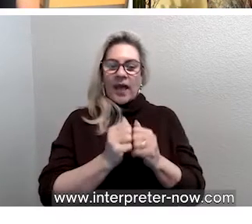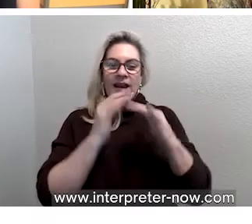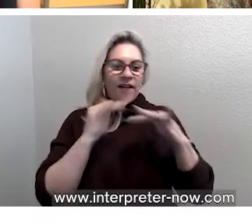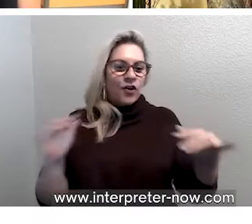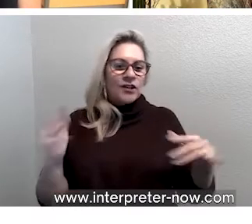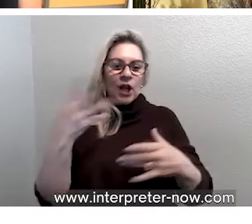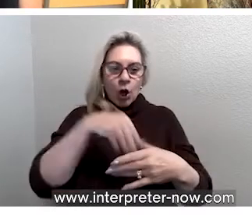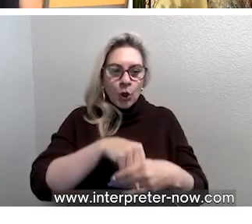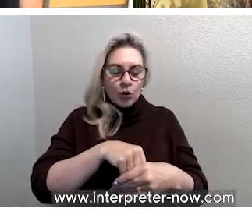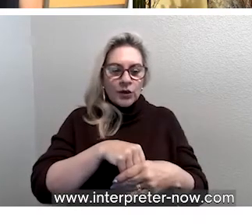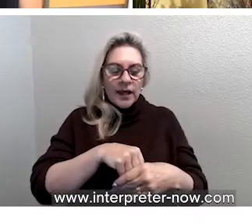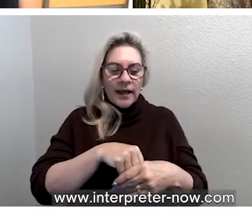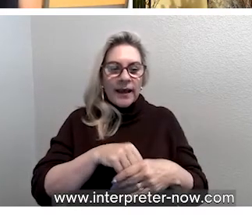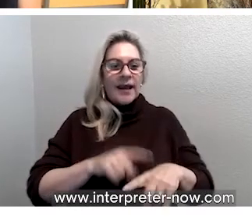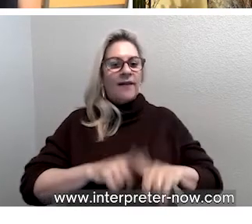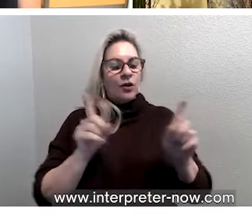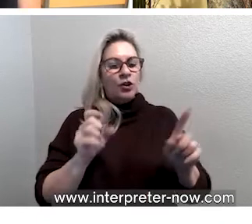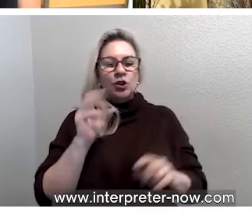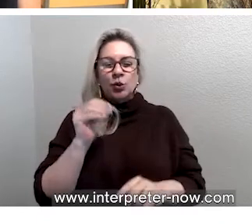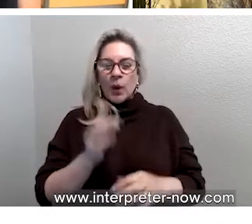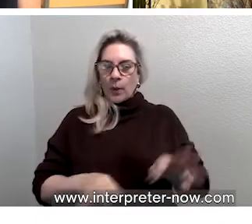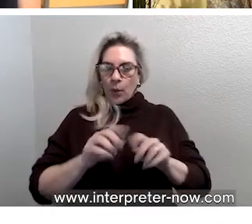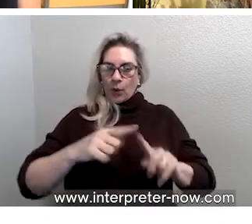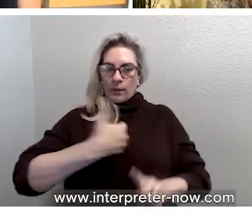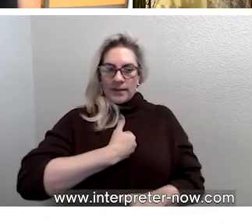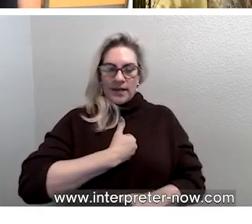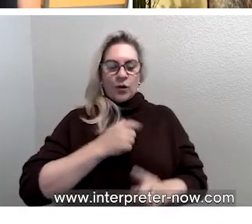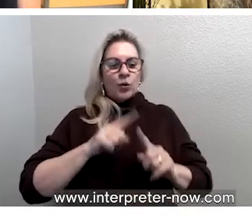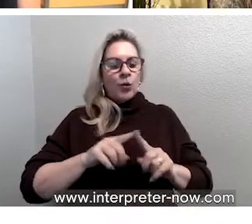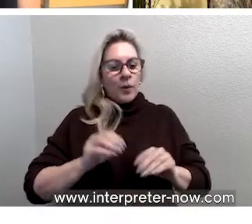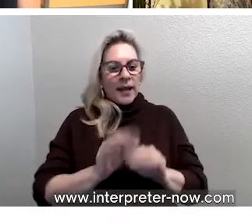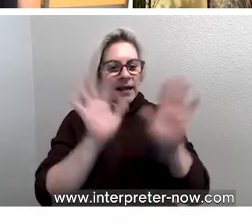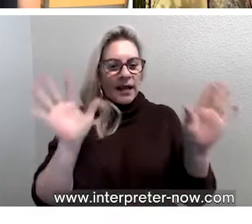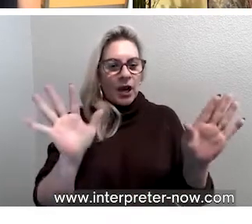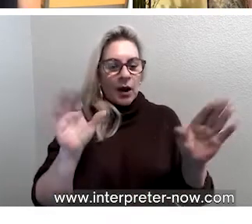It's really important to me to be very clear that my work in trying to incorporate religious